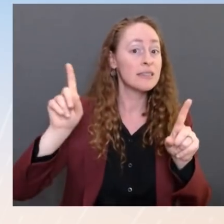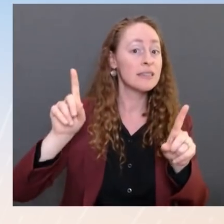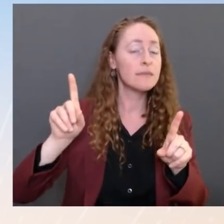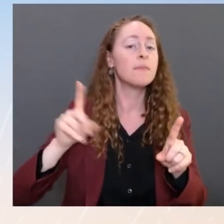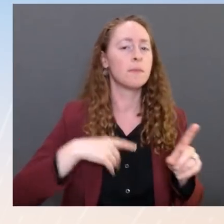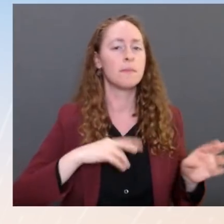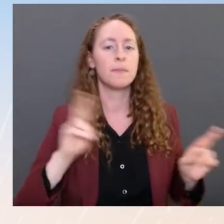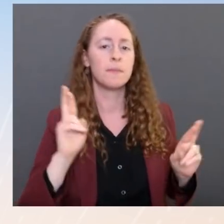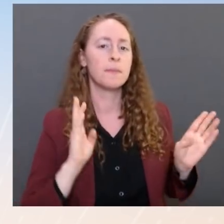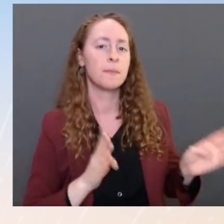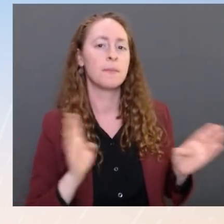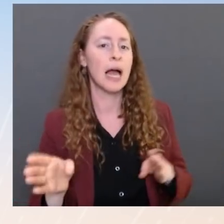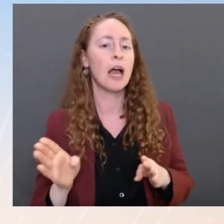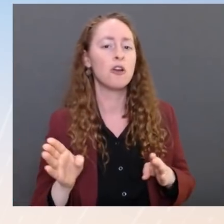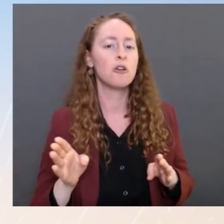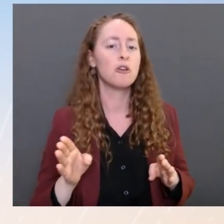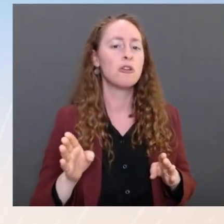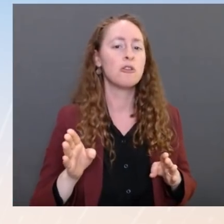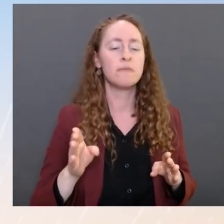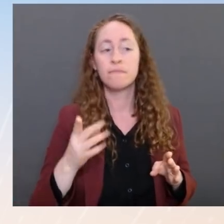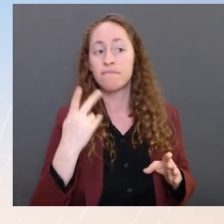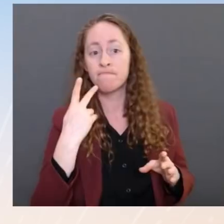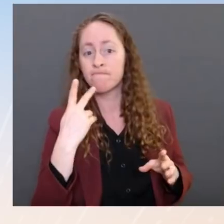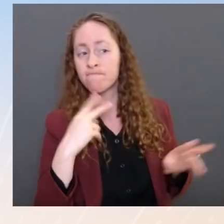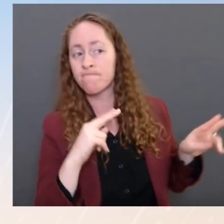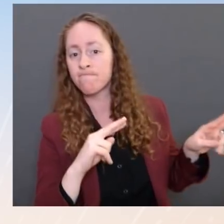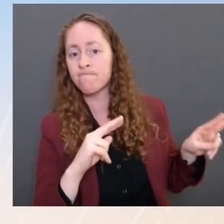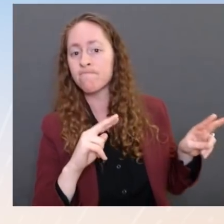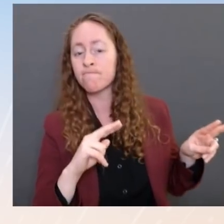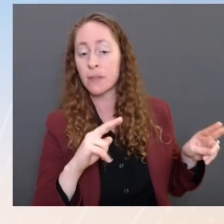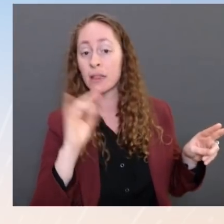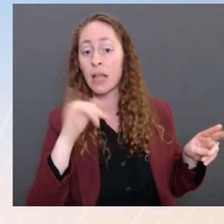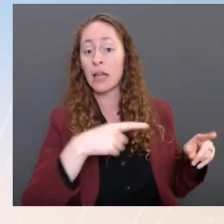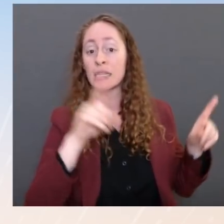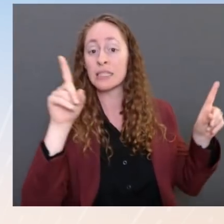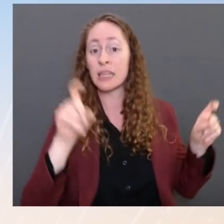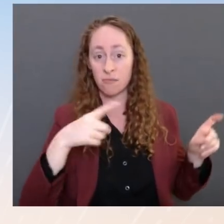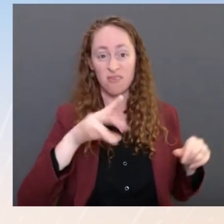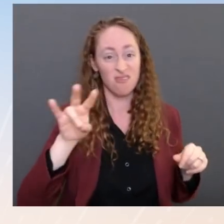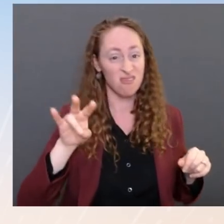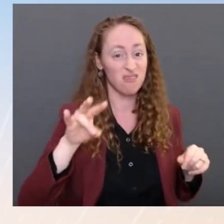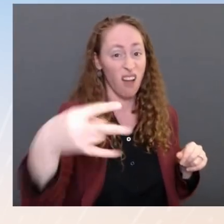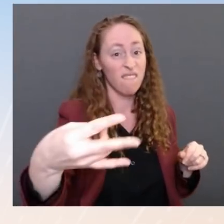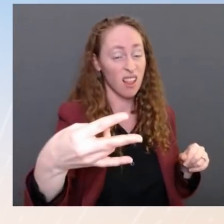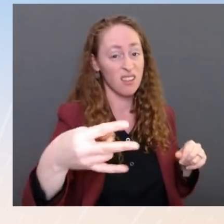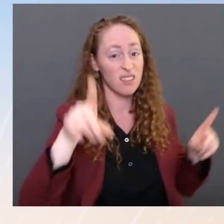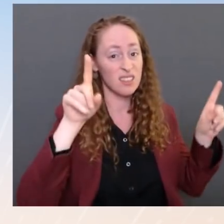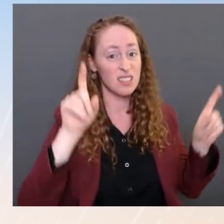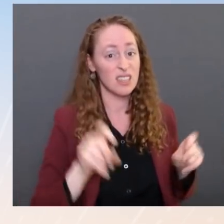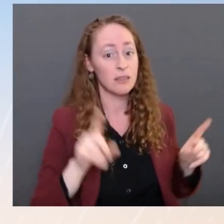This would be its seventh such test. We've shared this information with allies and partners and are closely coordinating with them.